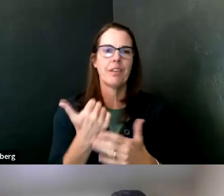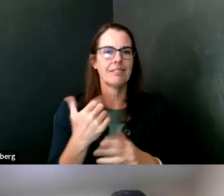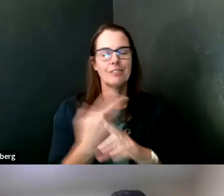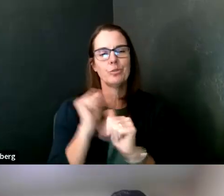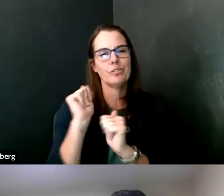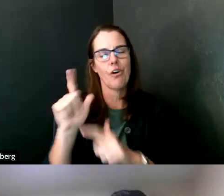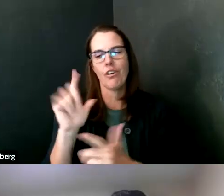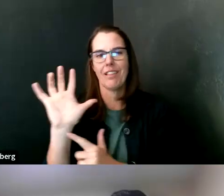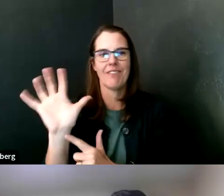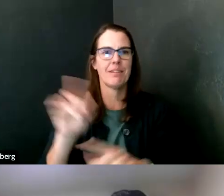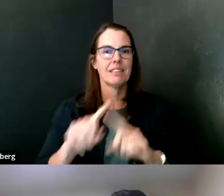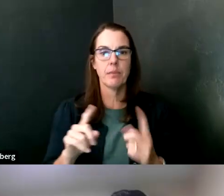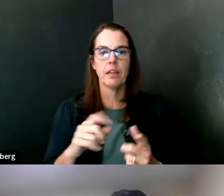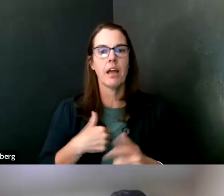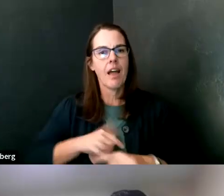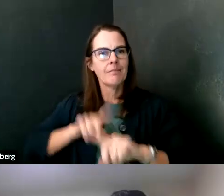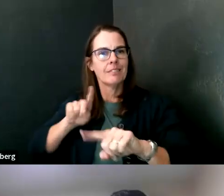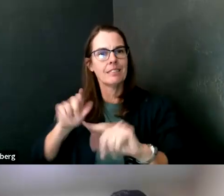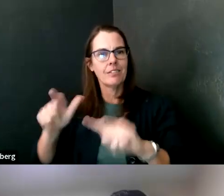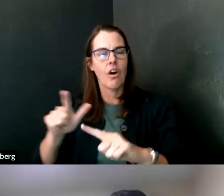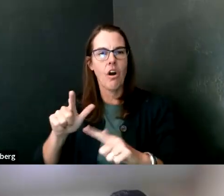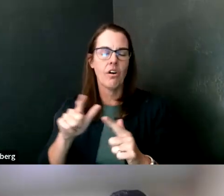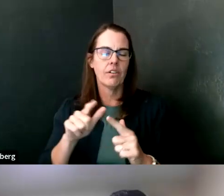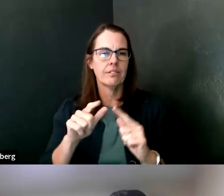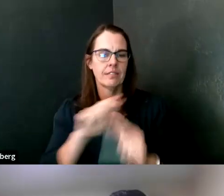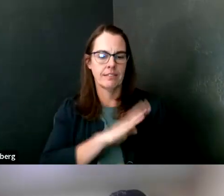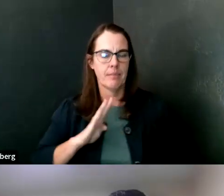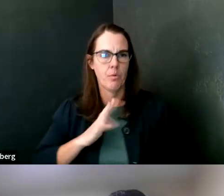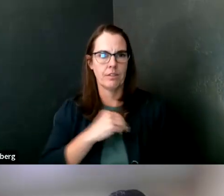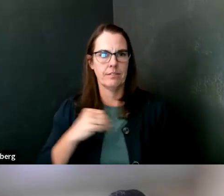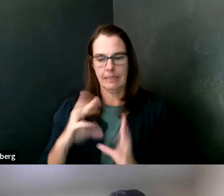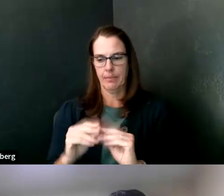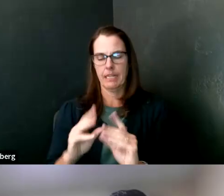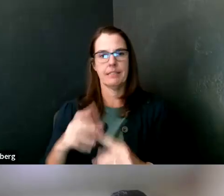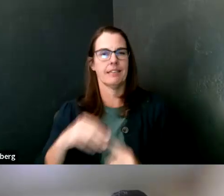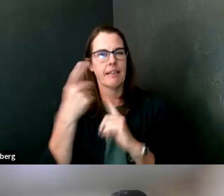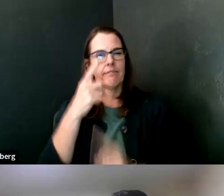um I did attend all the board meetings except for the one in Redmond. Um, they were unfortunately